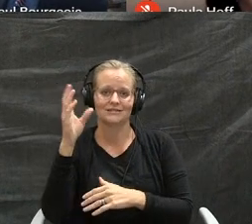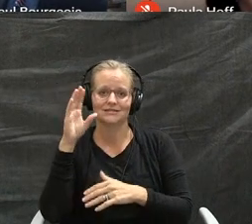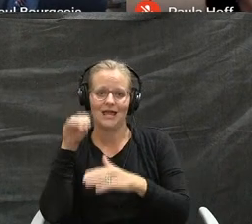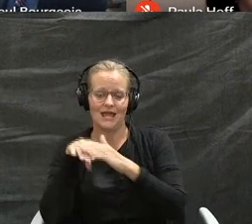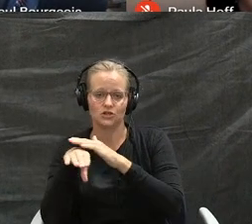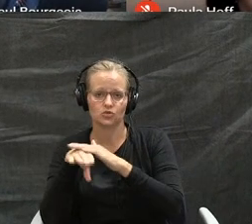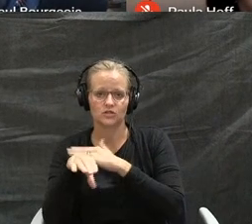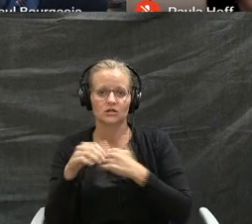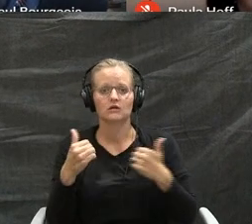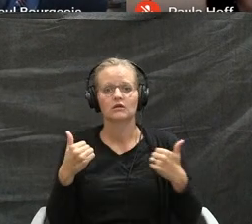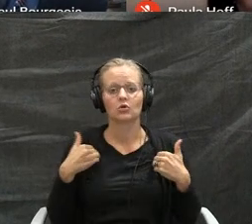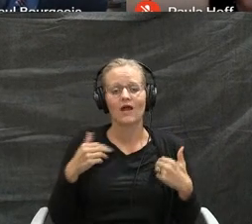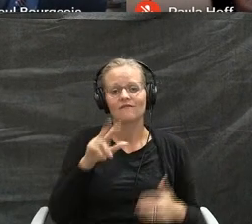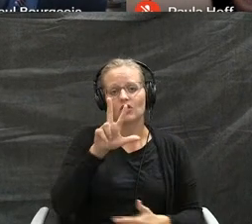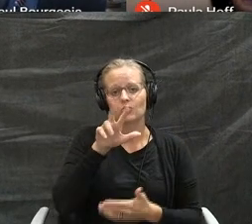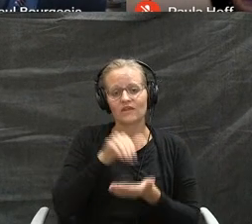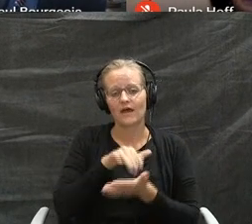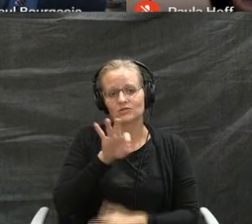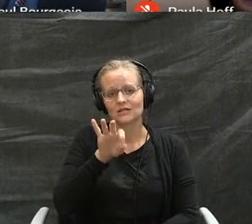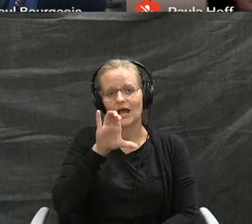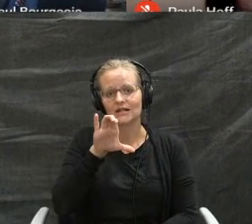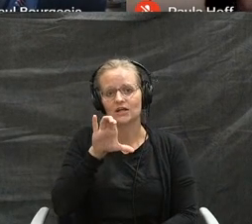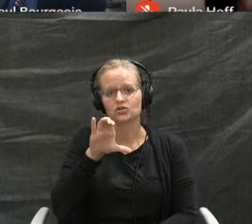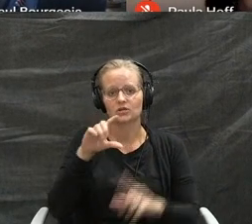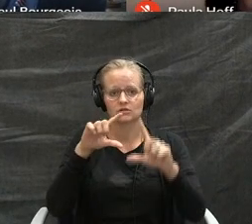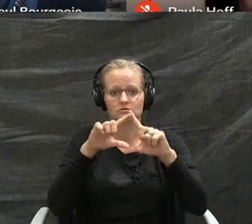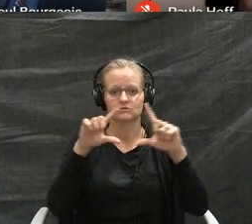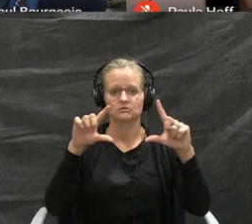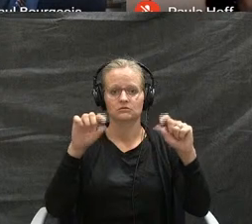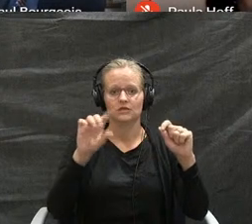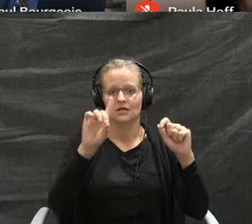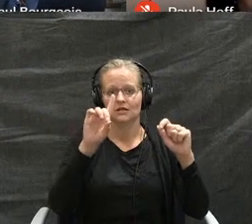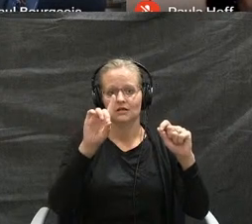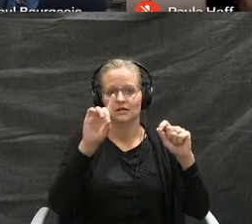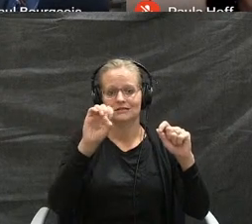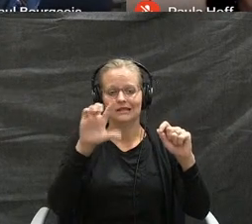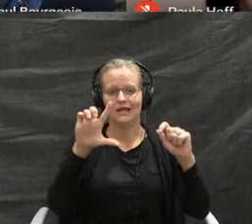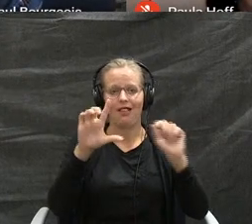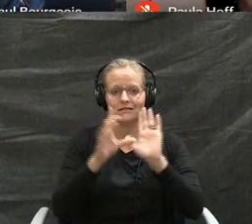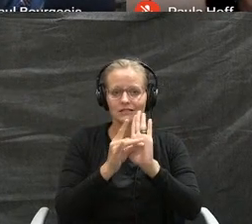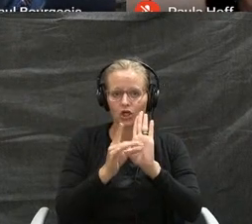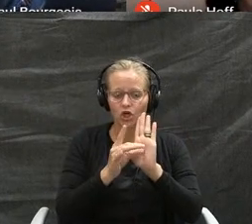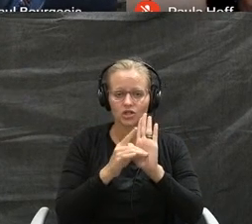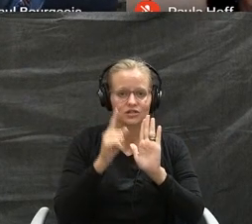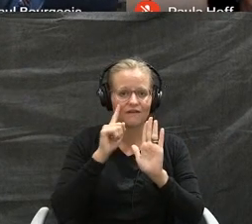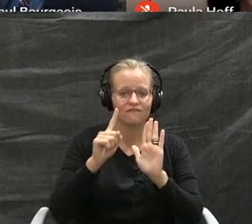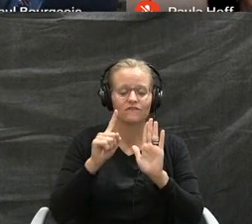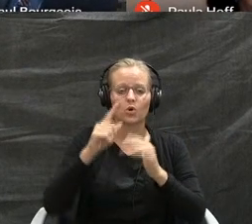entry and for the West entry we've got 3900 decals for various social distancing reminders. Mass facial coverings